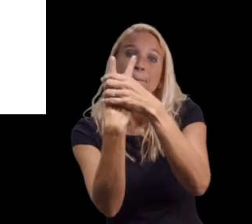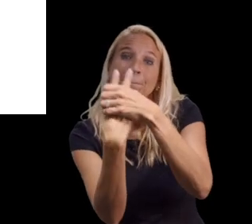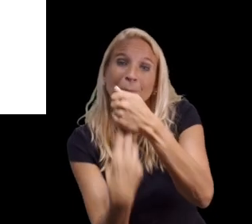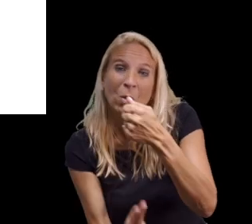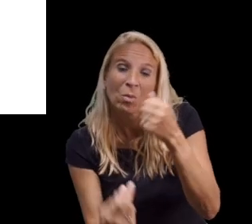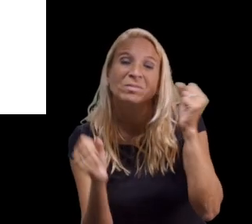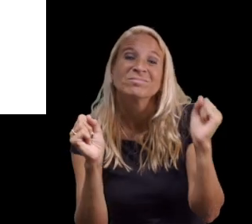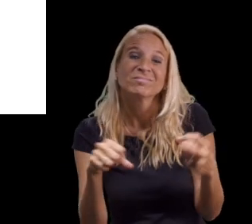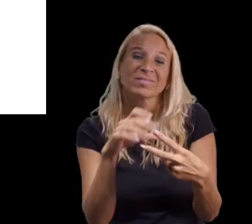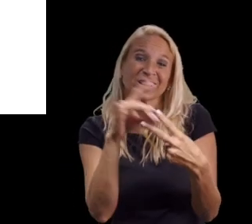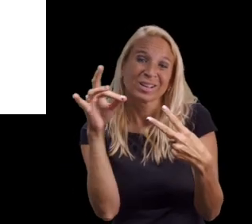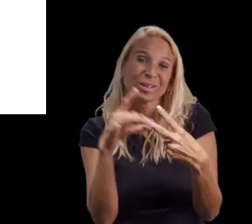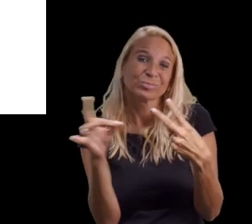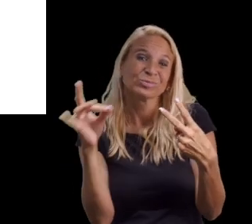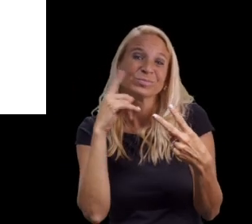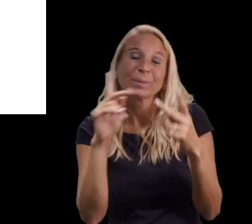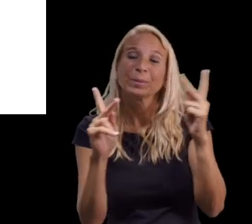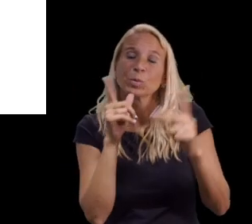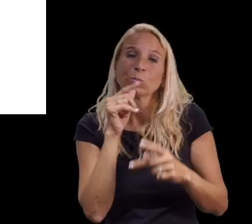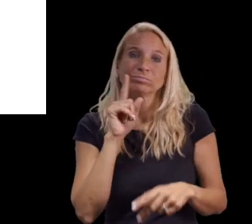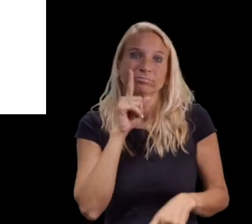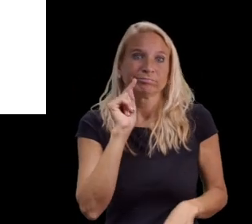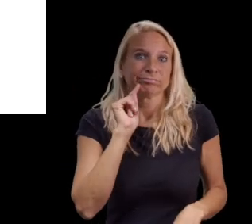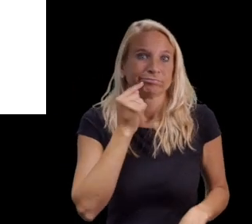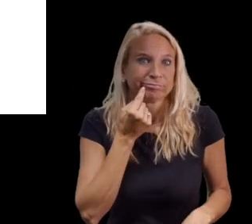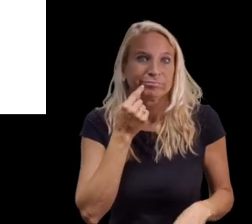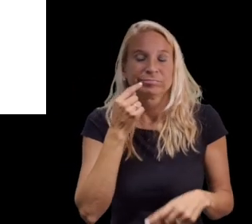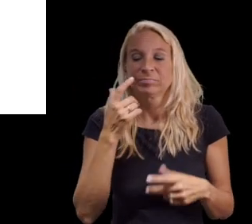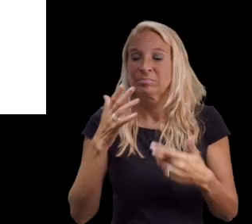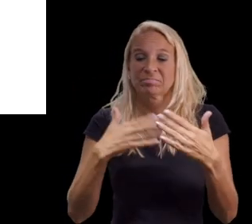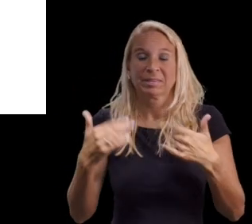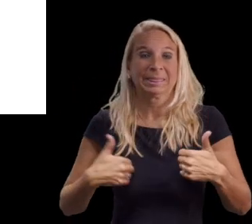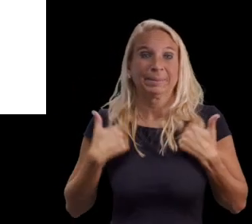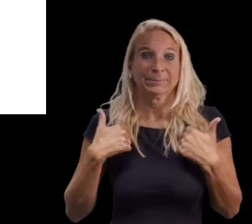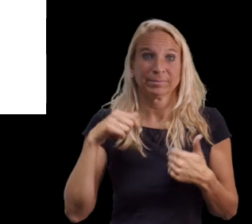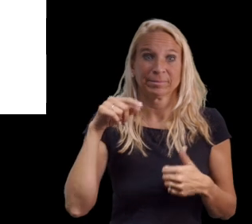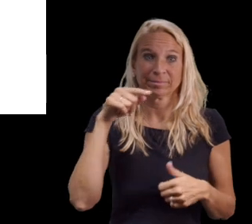for people who are either at imminent risk of a nursing facility placement or an eminent risk